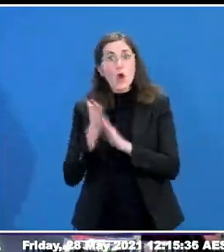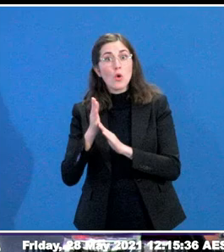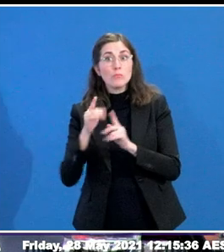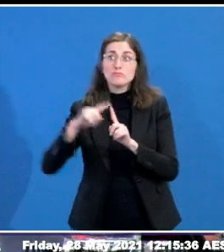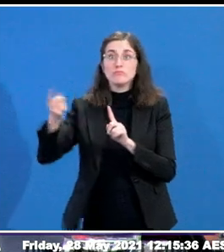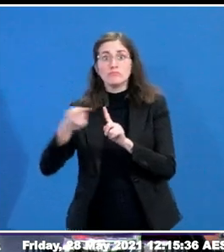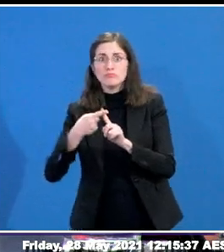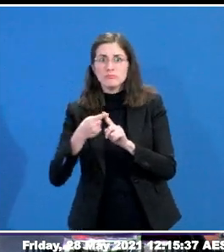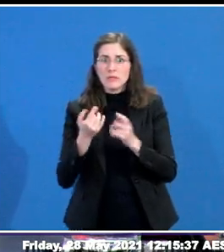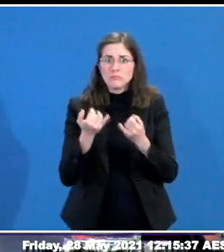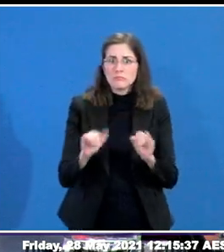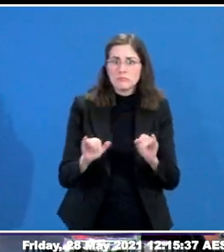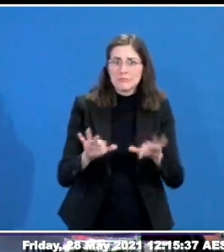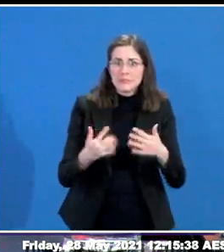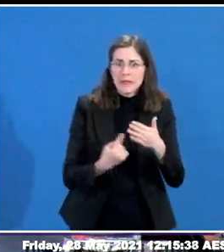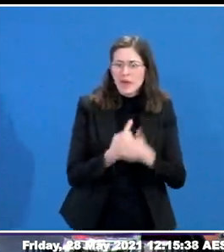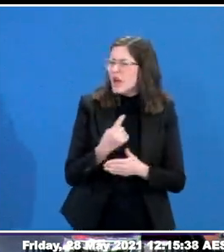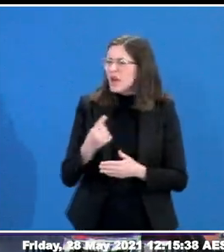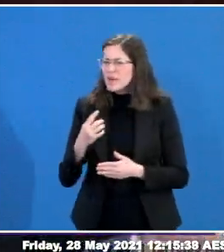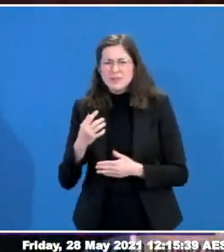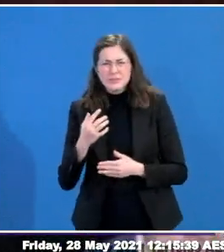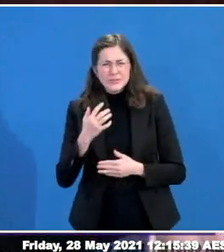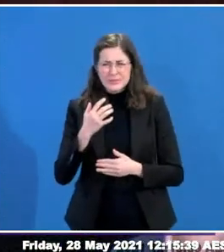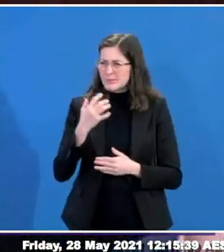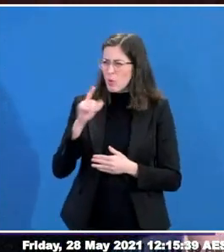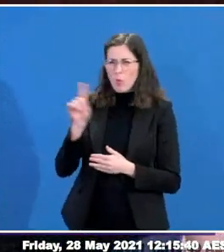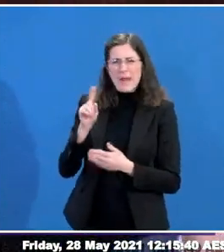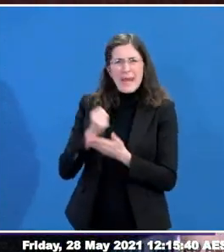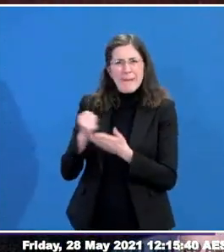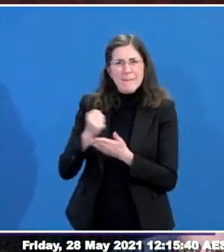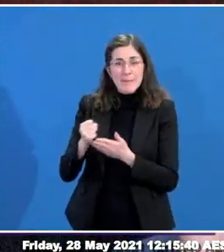Which one are you referring to, I'm confused. Page 11 of the Piaud report, halfway down ---